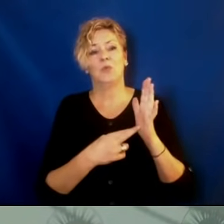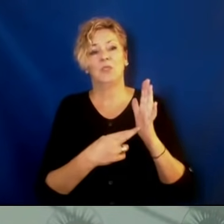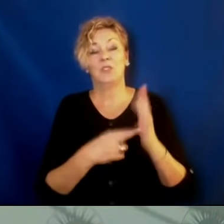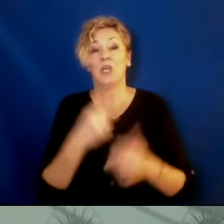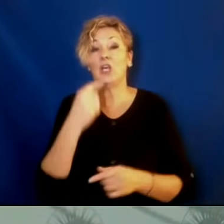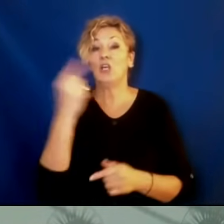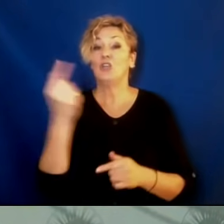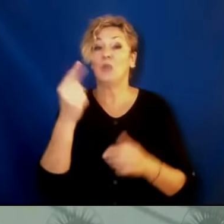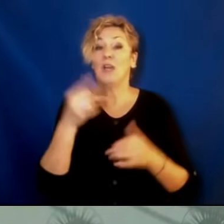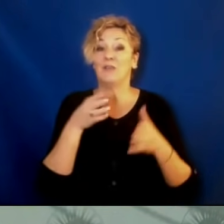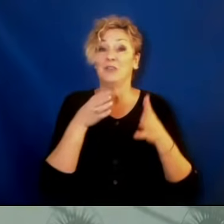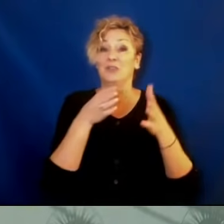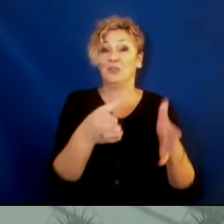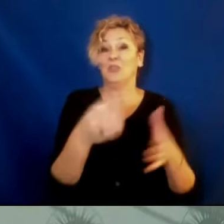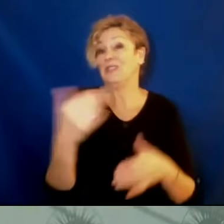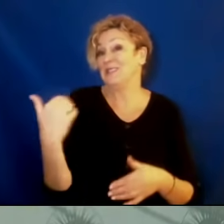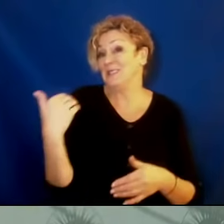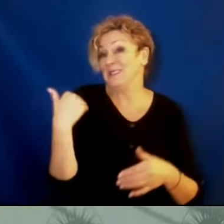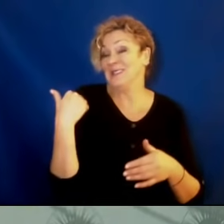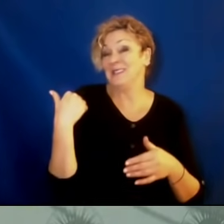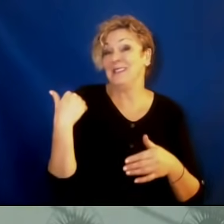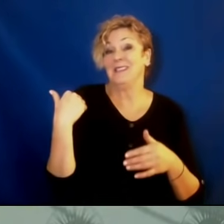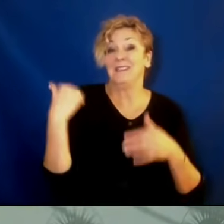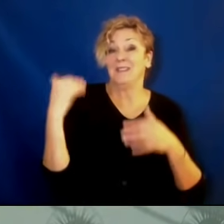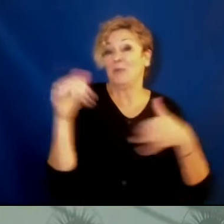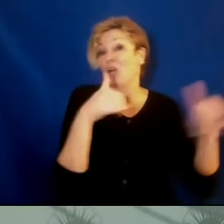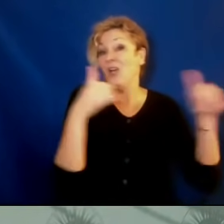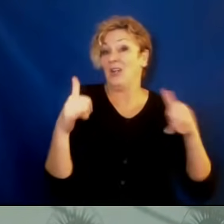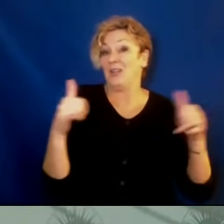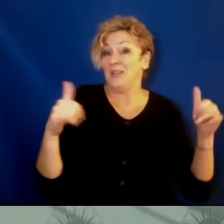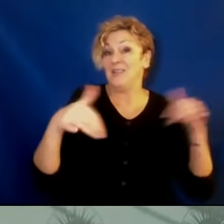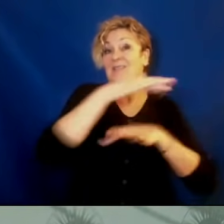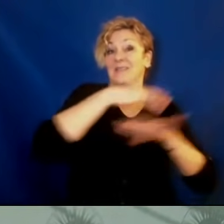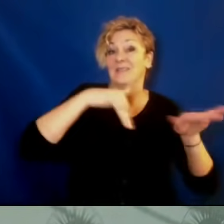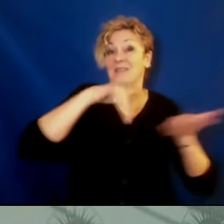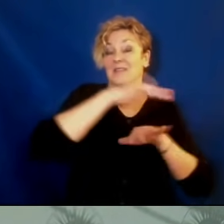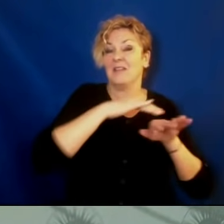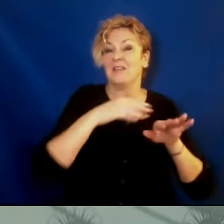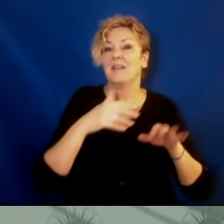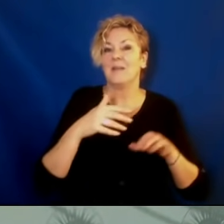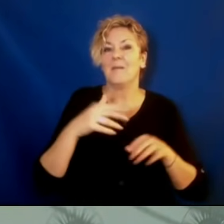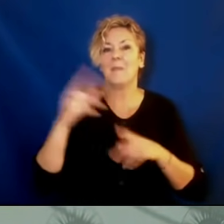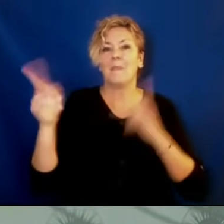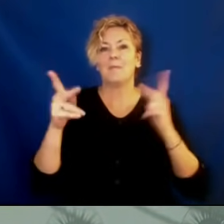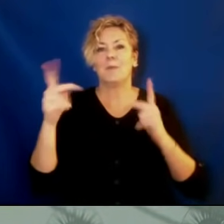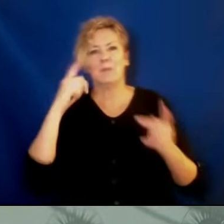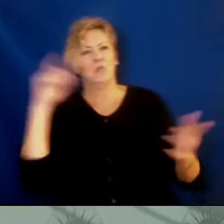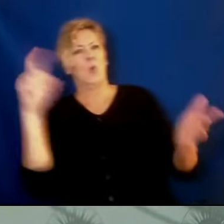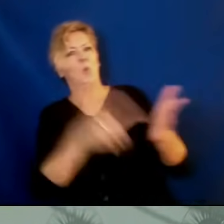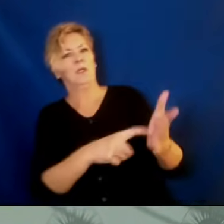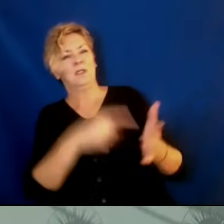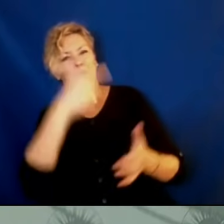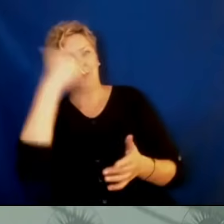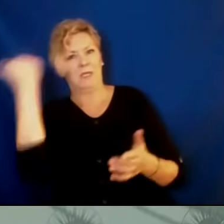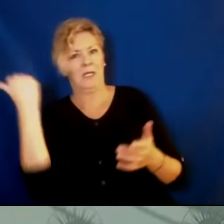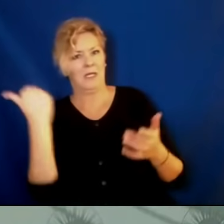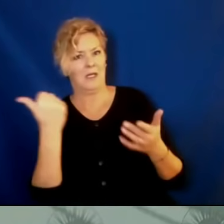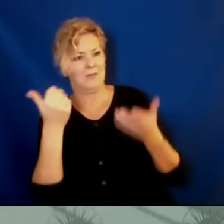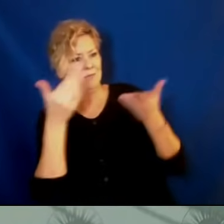We have to be ready and determined everywhere, with respect to the trip, I think there are steps we have to take everywhere, but